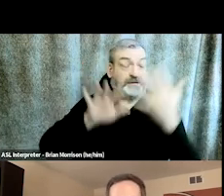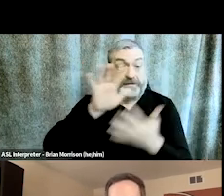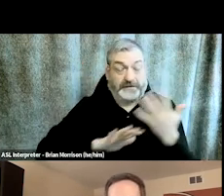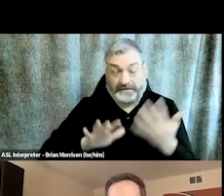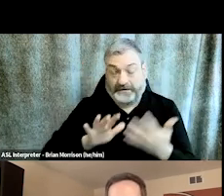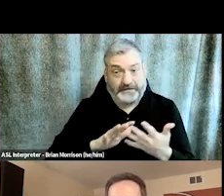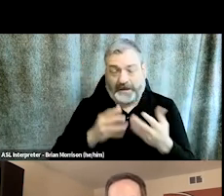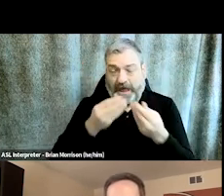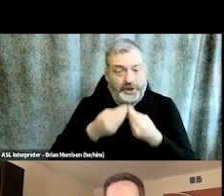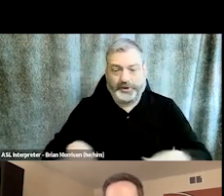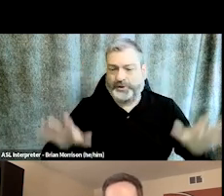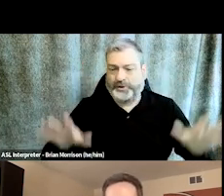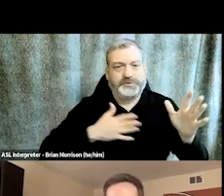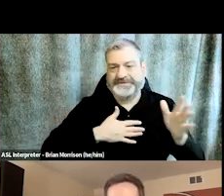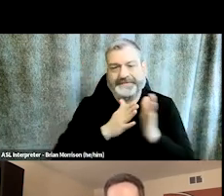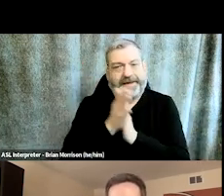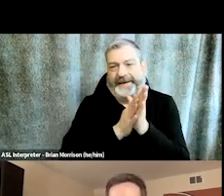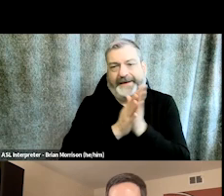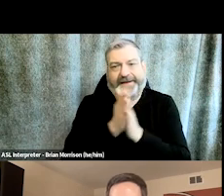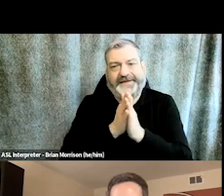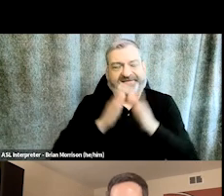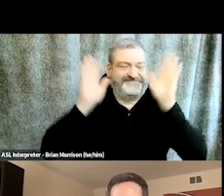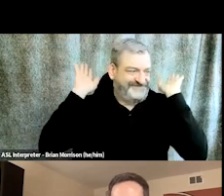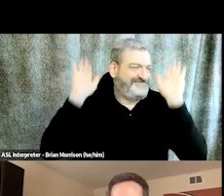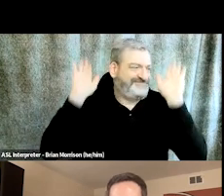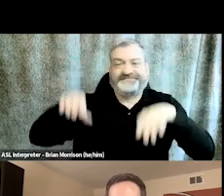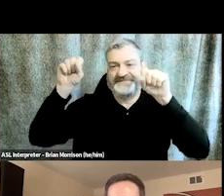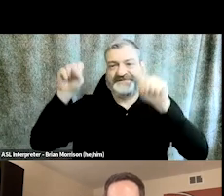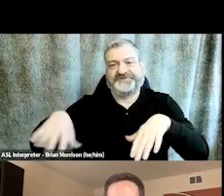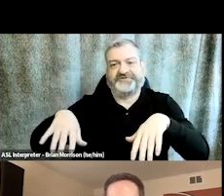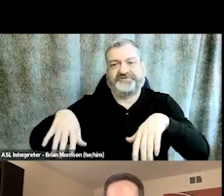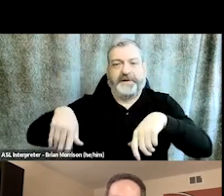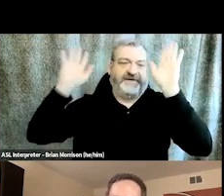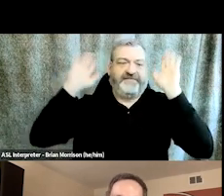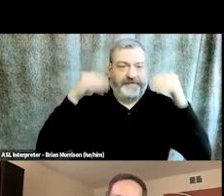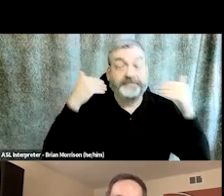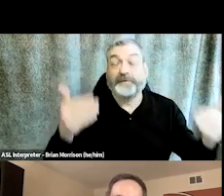my determination to figure this out and I just abandon it. So I can only imagine that it's going